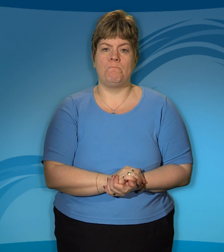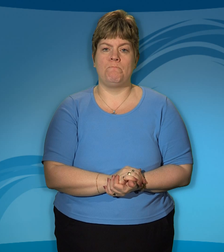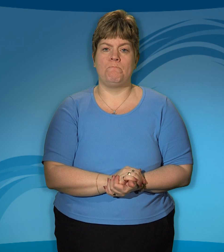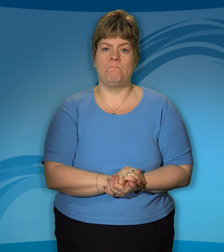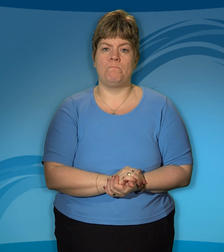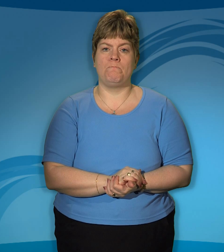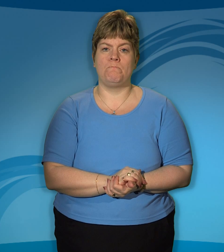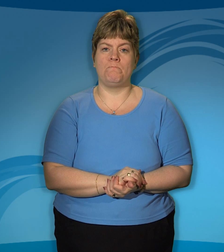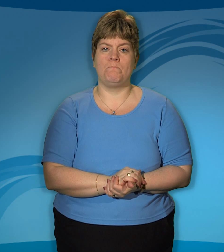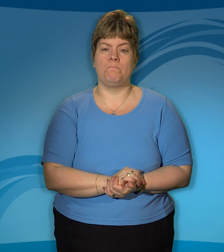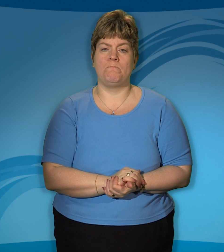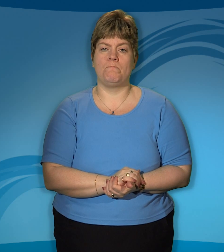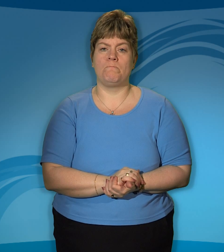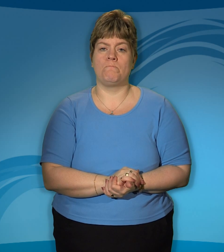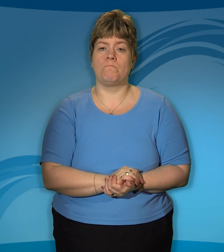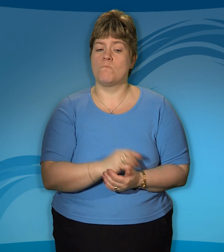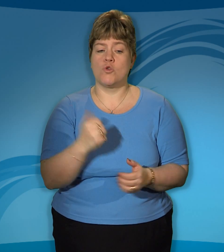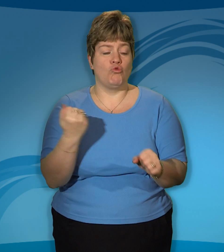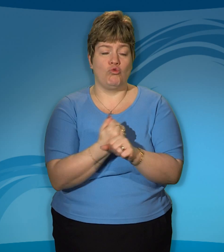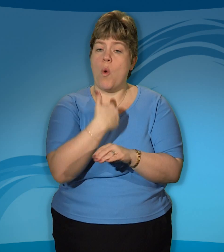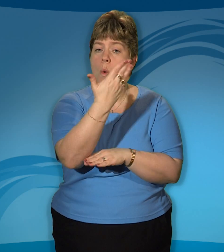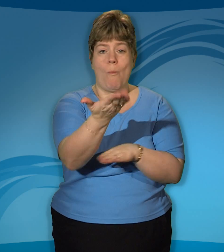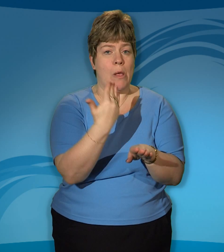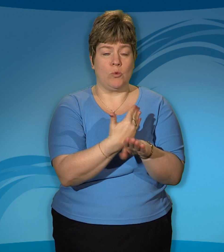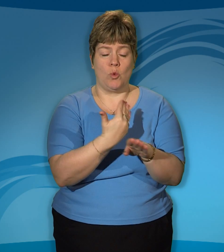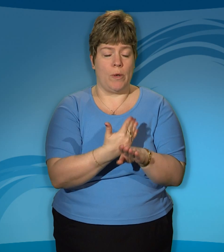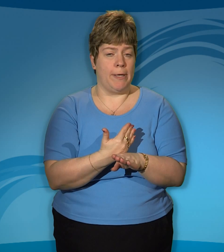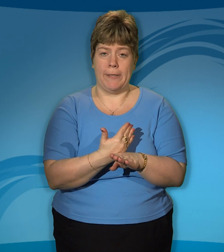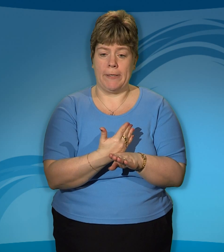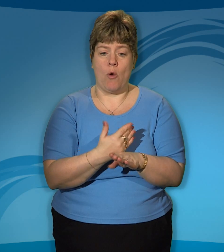too soon. Go back to work.